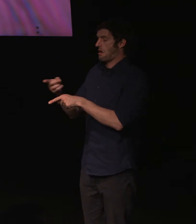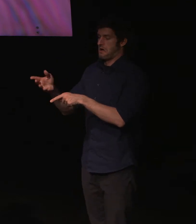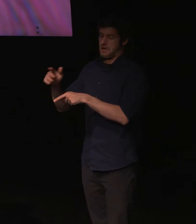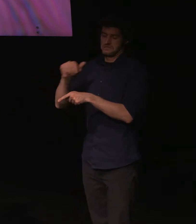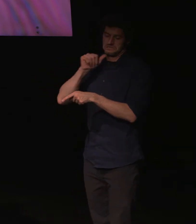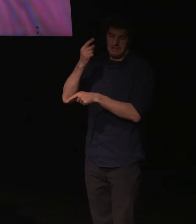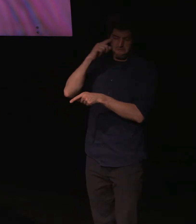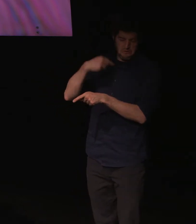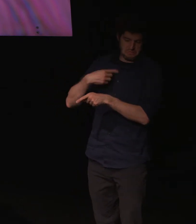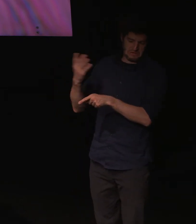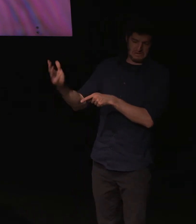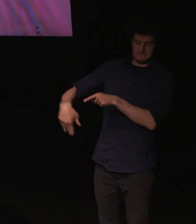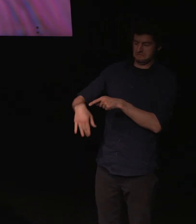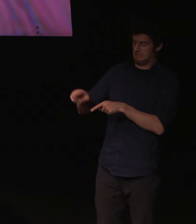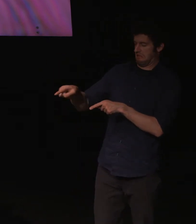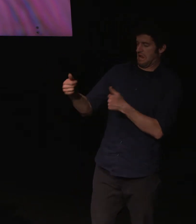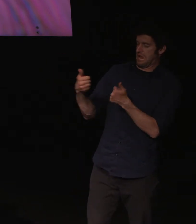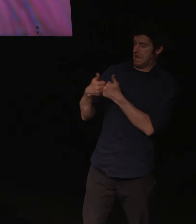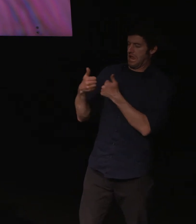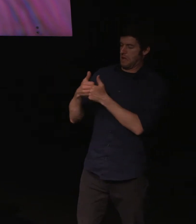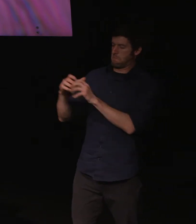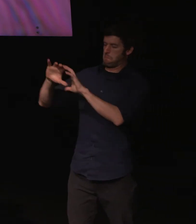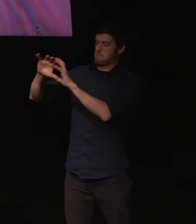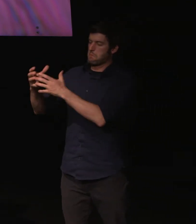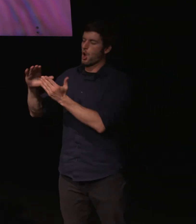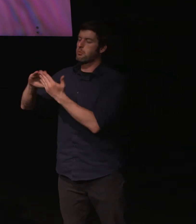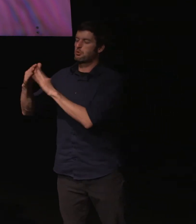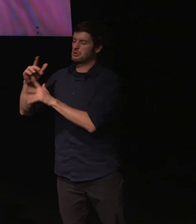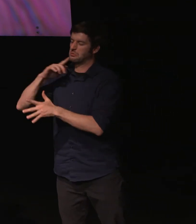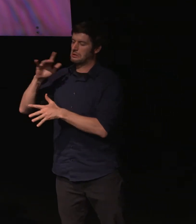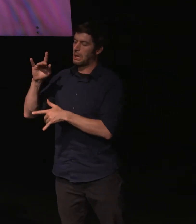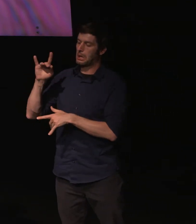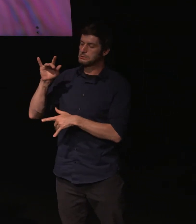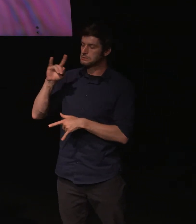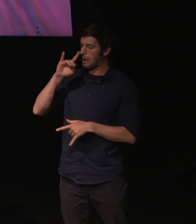that game community is elitist. You know, that game is poorly designed."